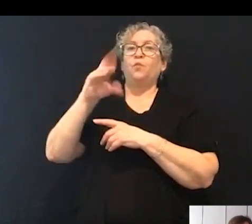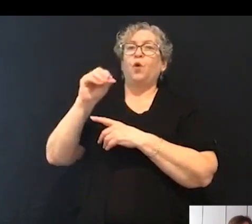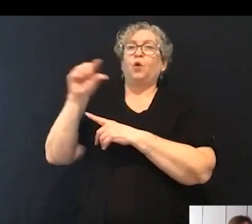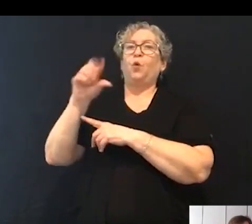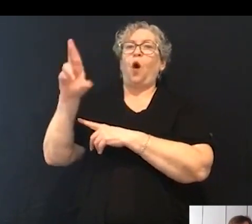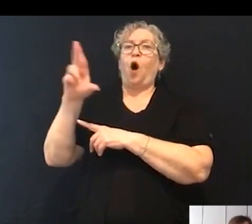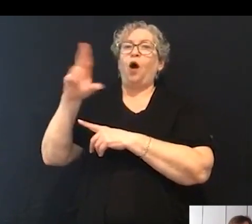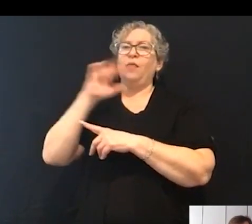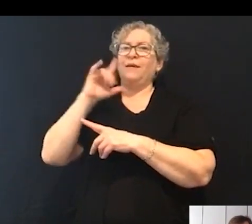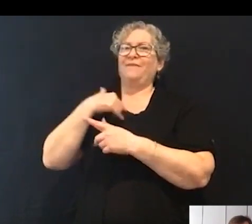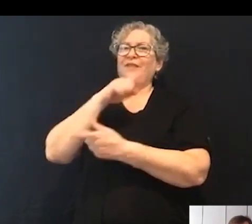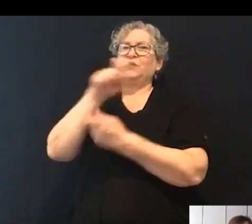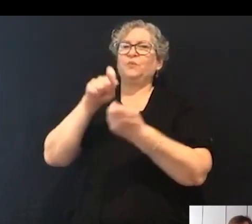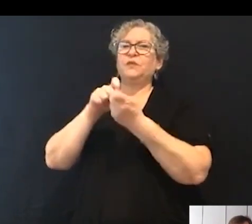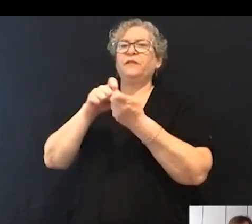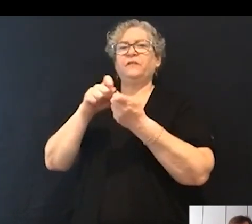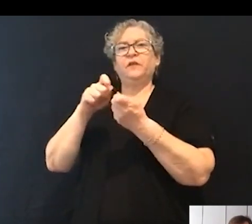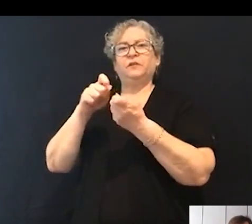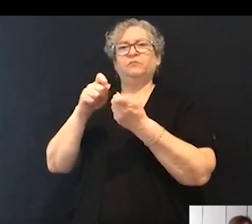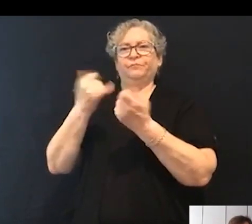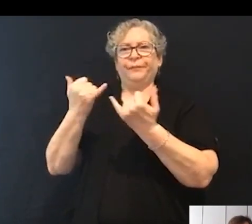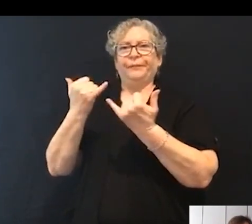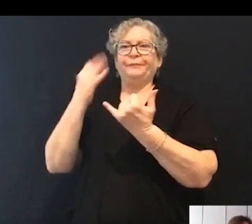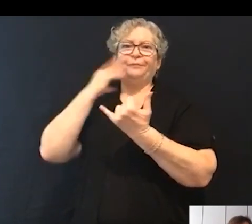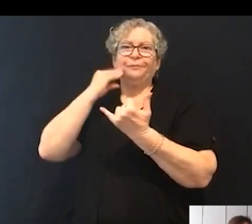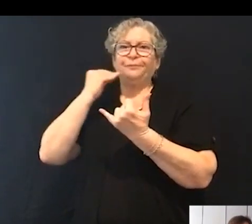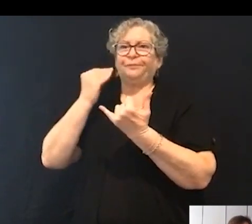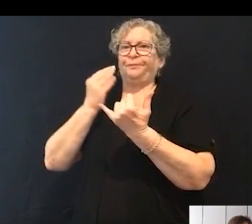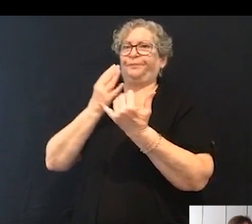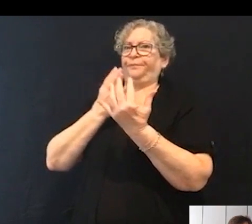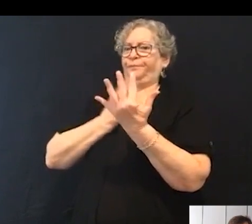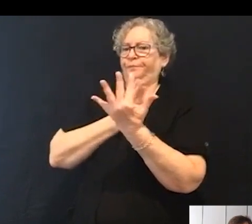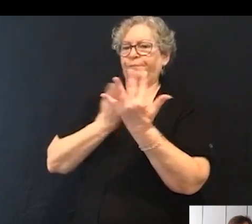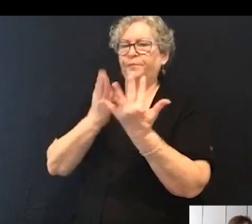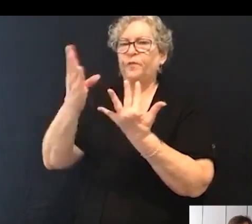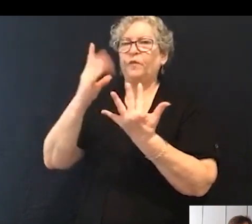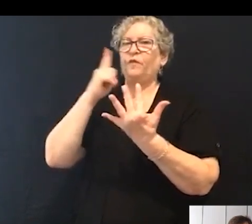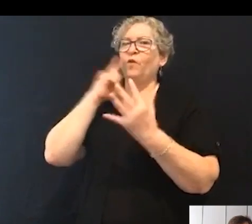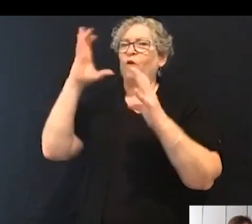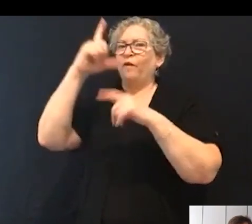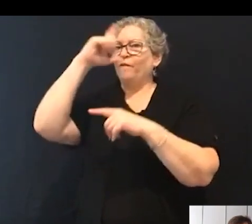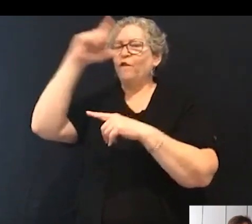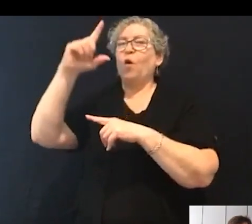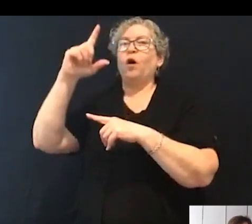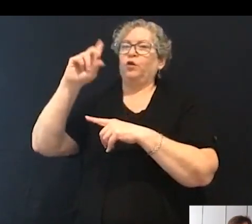to become a player in the development of drugs for genetic eye diseases.